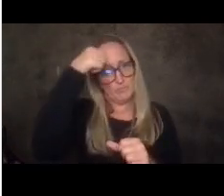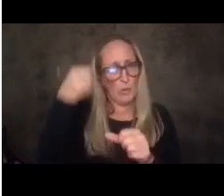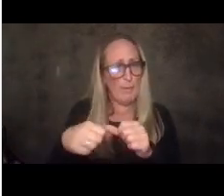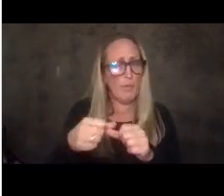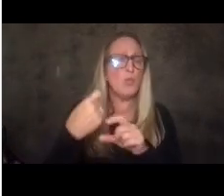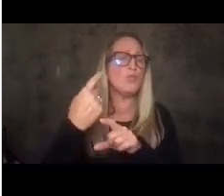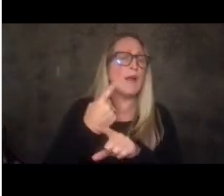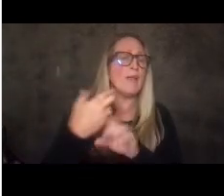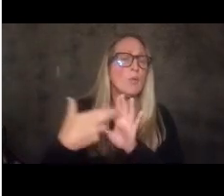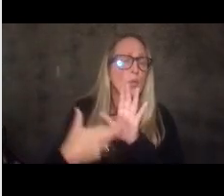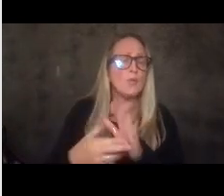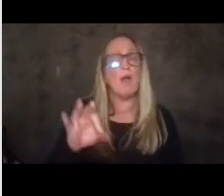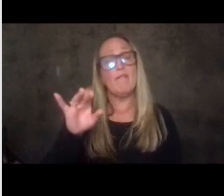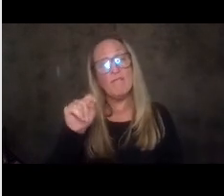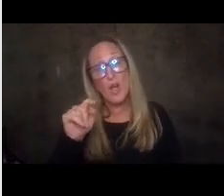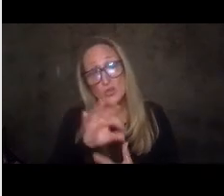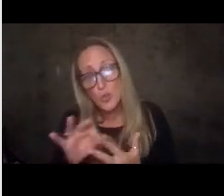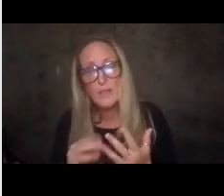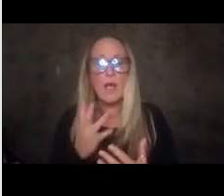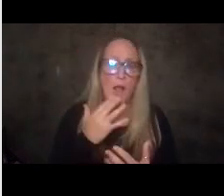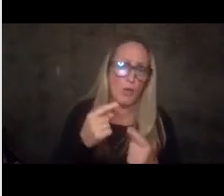regular rules like font choice and color contrast always.